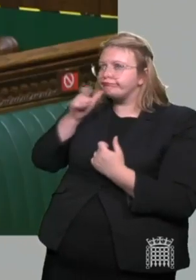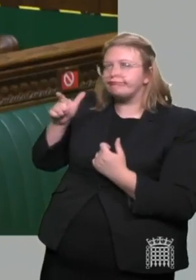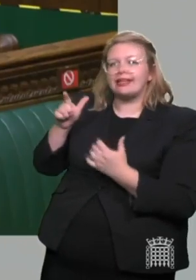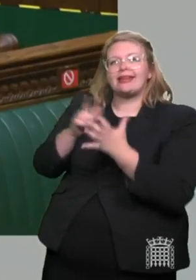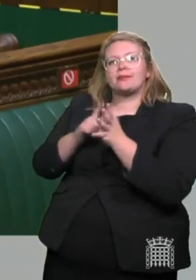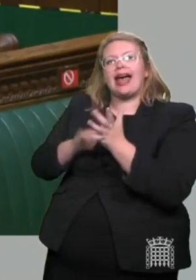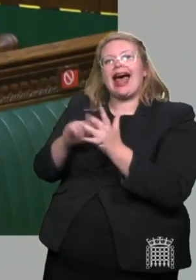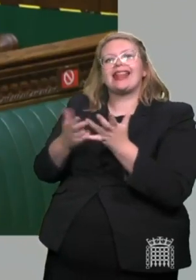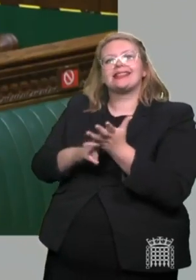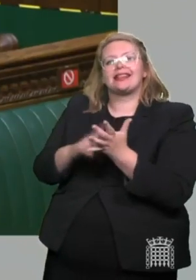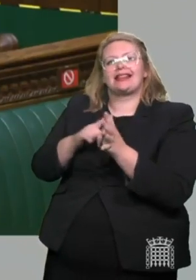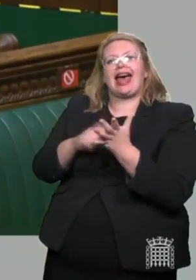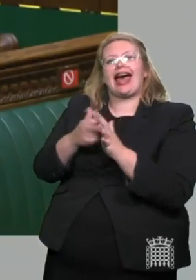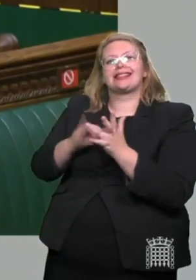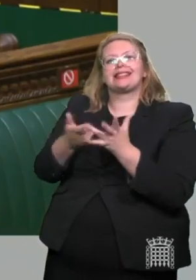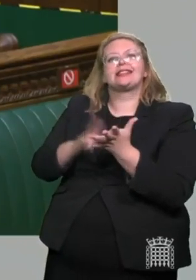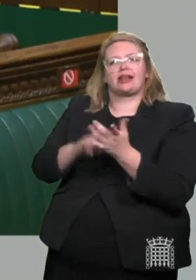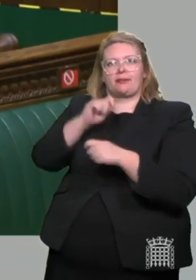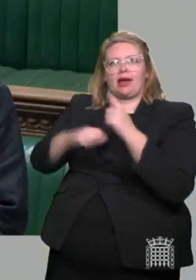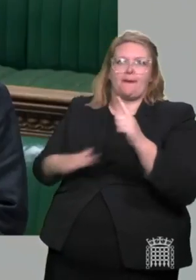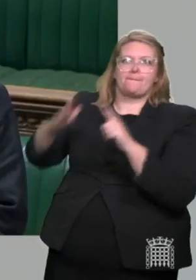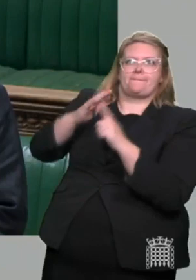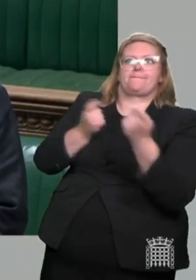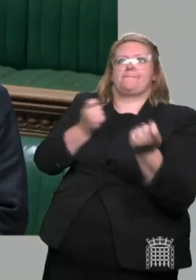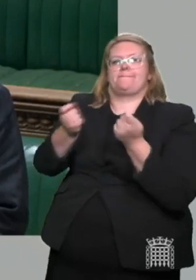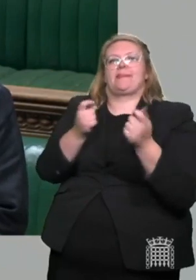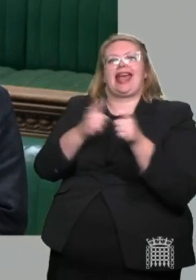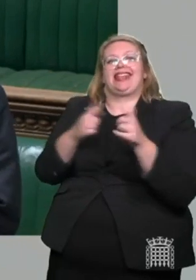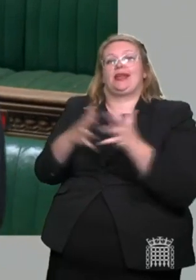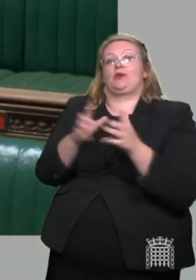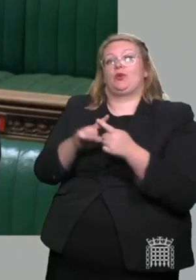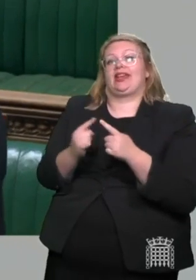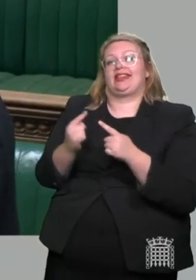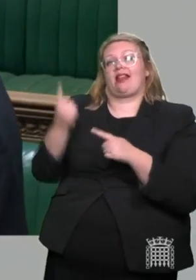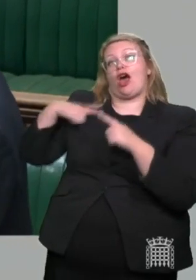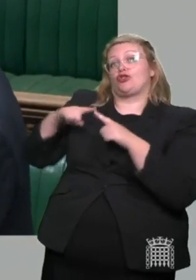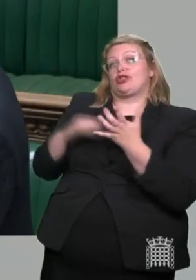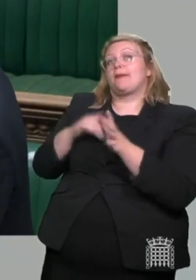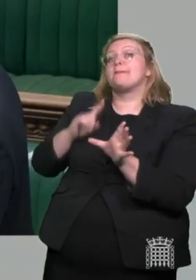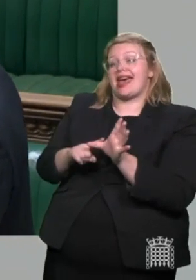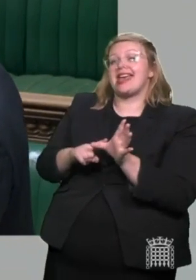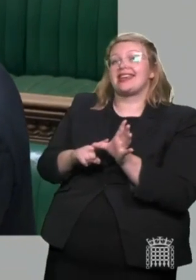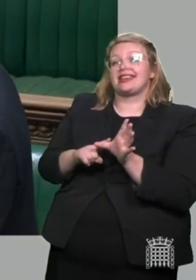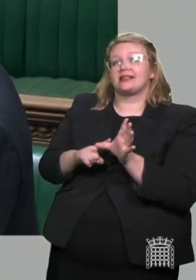and managing director of AWE in May 2020, and there are huge numbers of opportunities